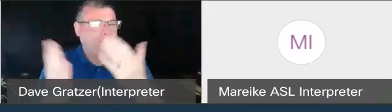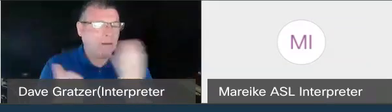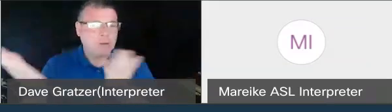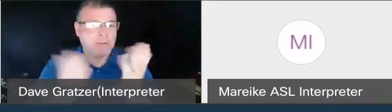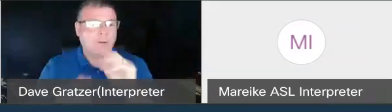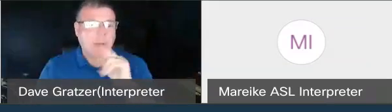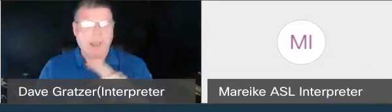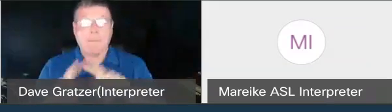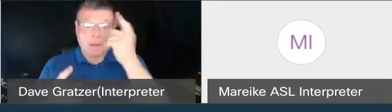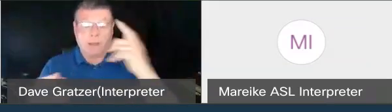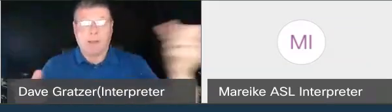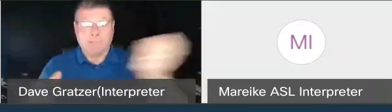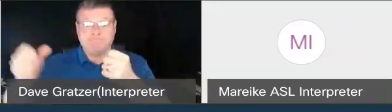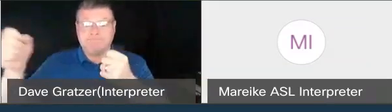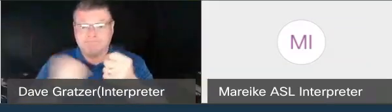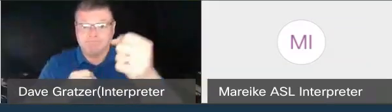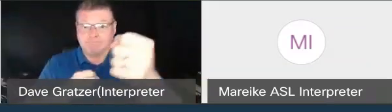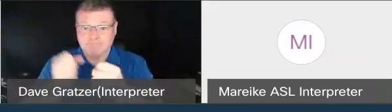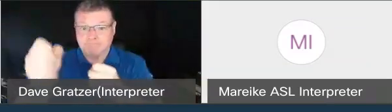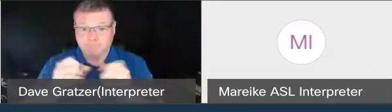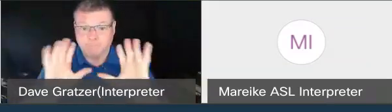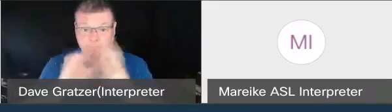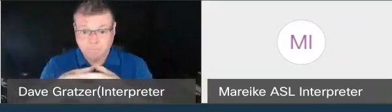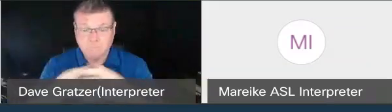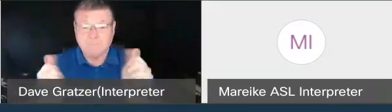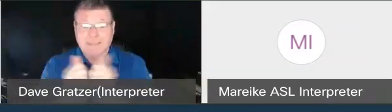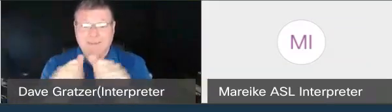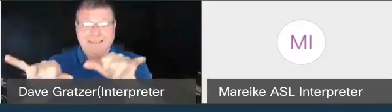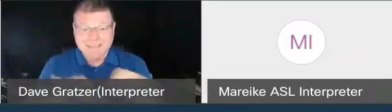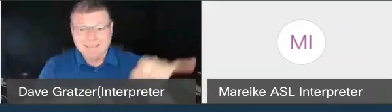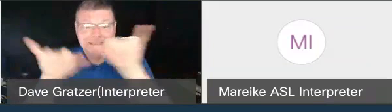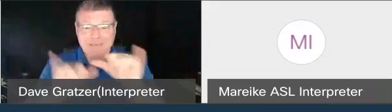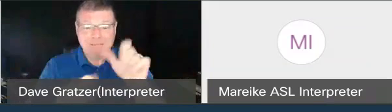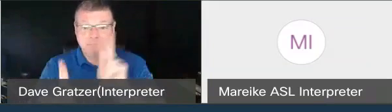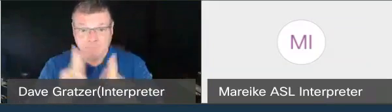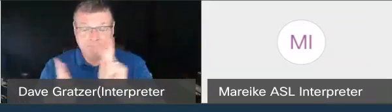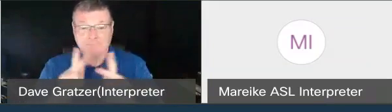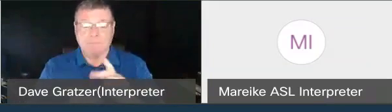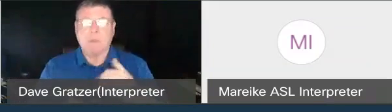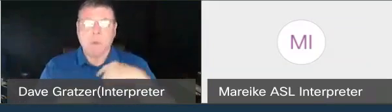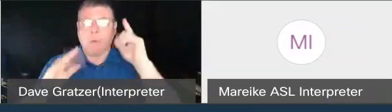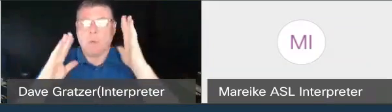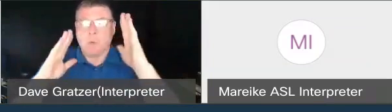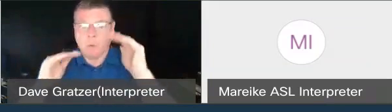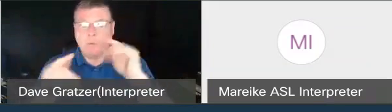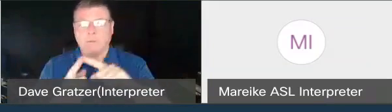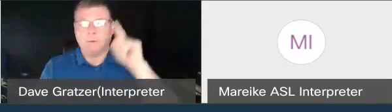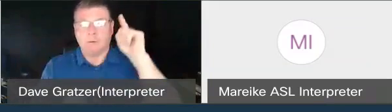By bringing all the service organizations who worked on--with the same populations together, um, we were hoping to reduce duplication of work